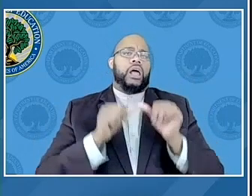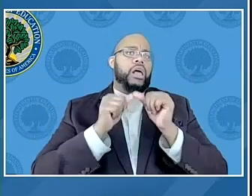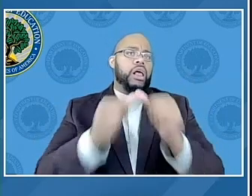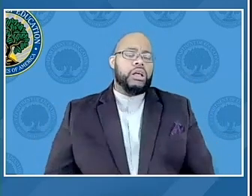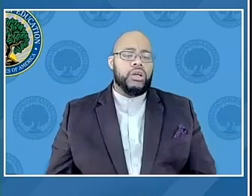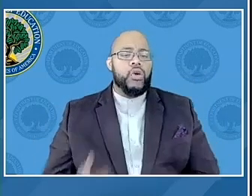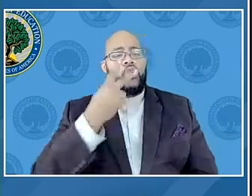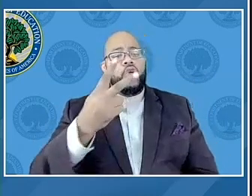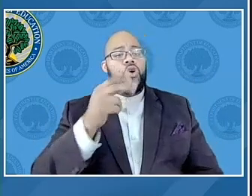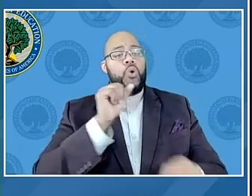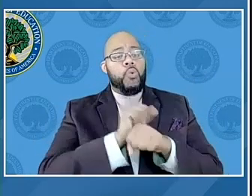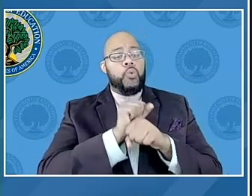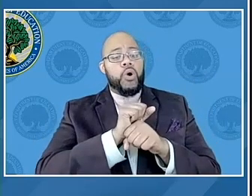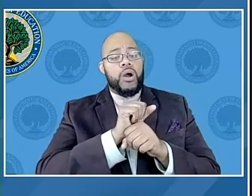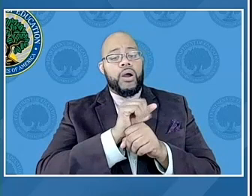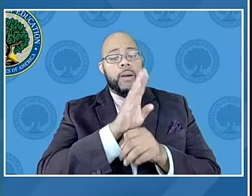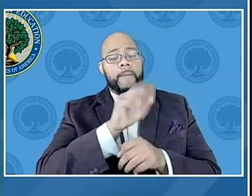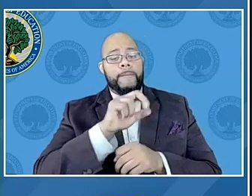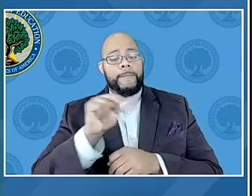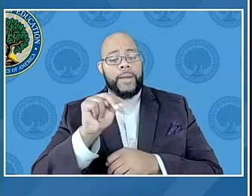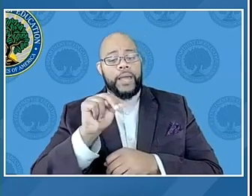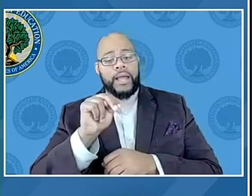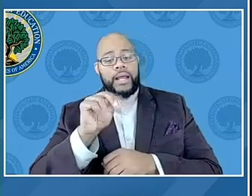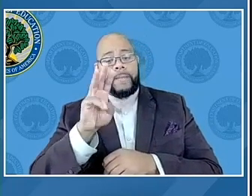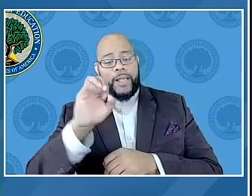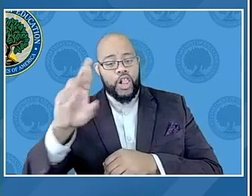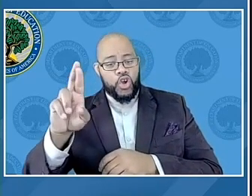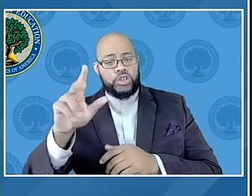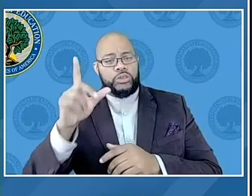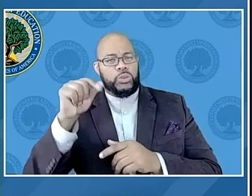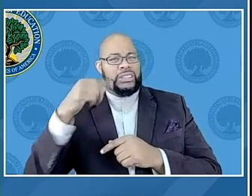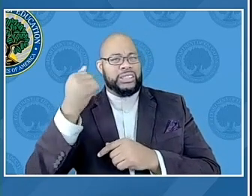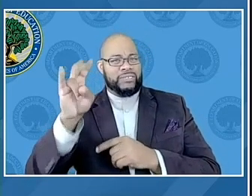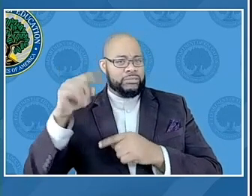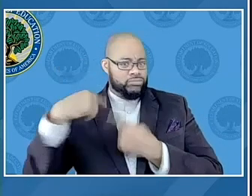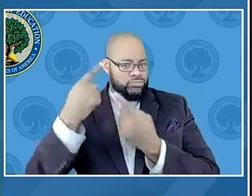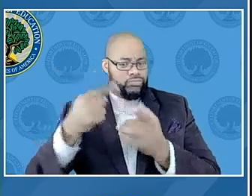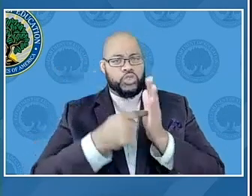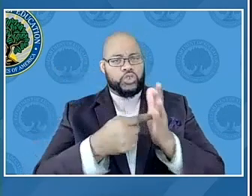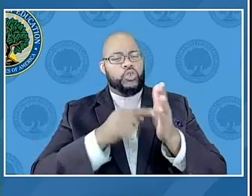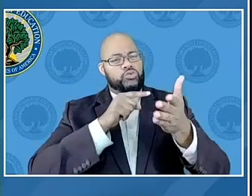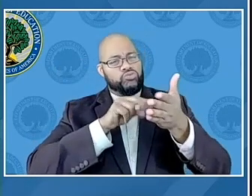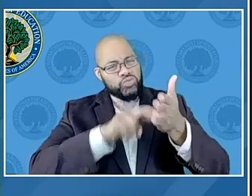Miller, who since 2017 has highlighted and put out research reports that show that